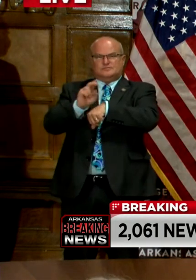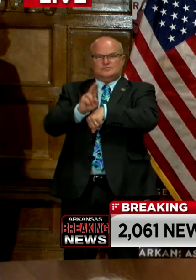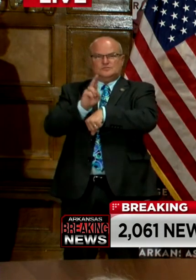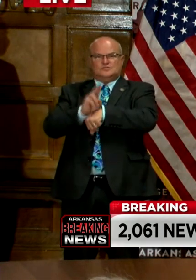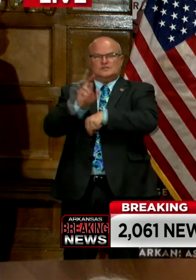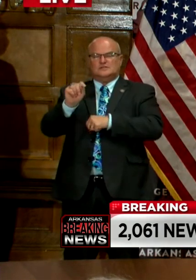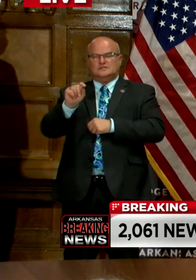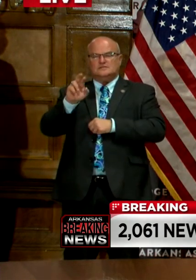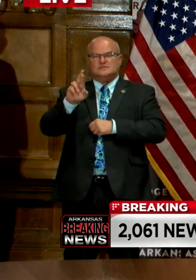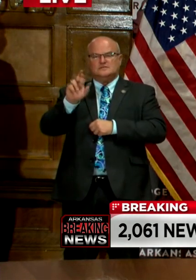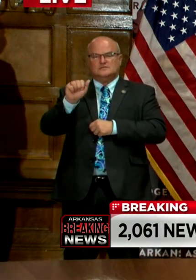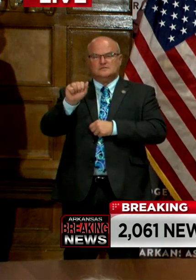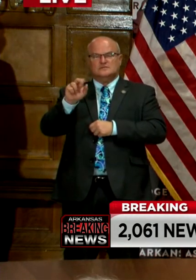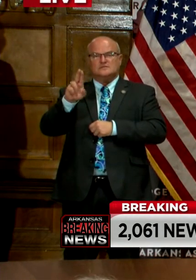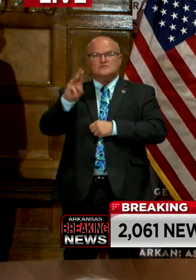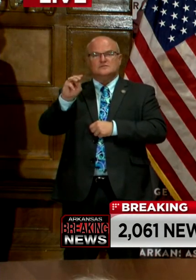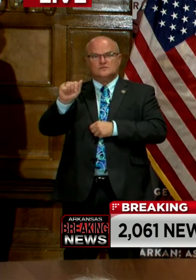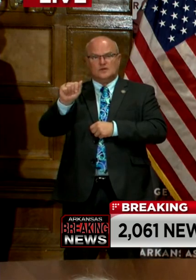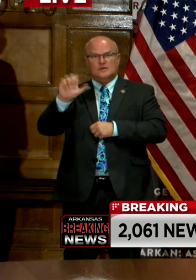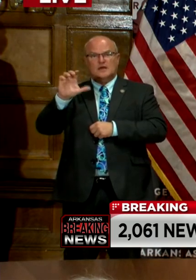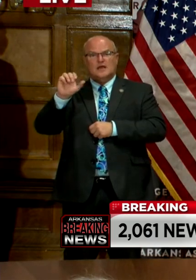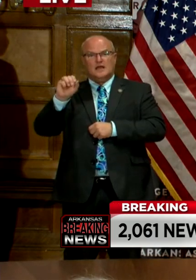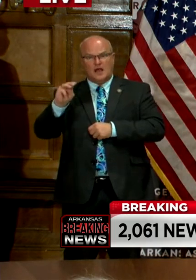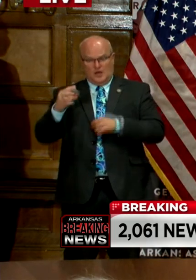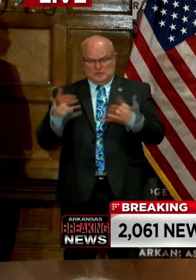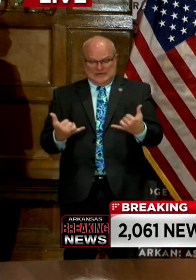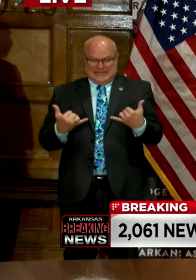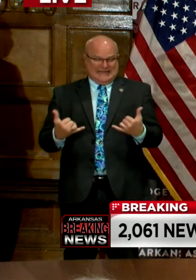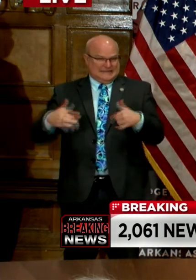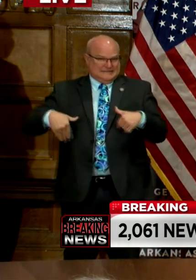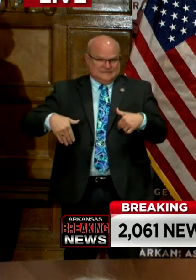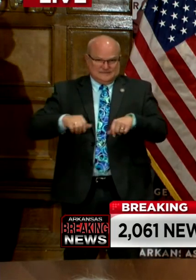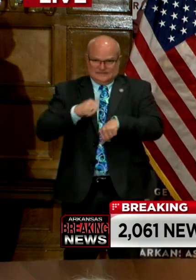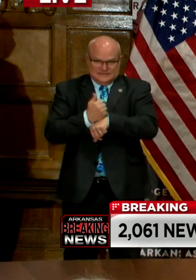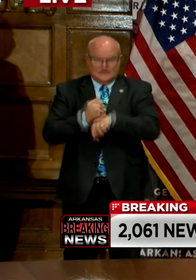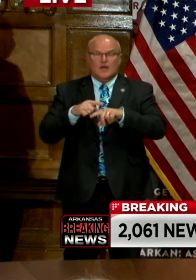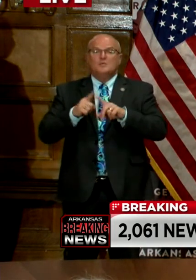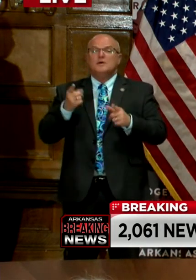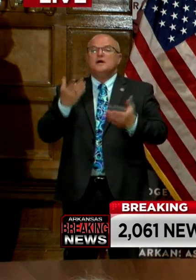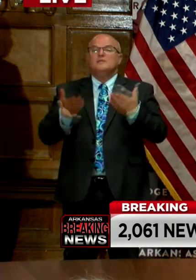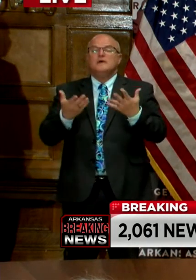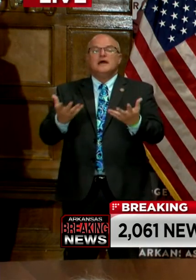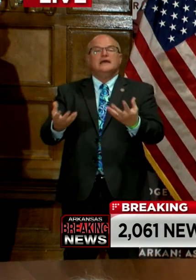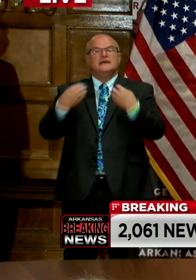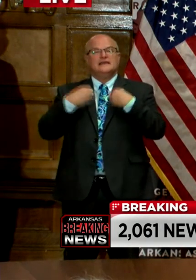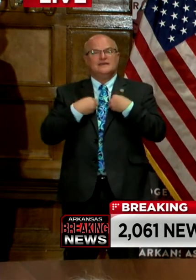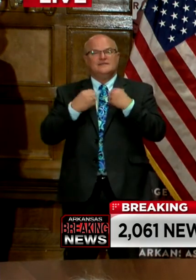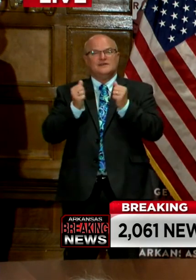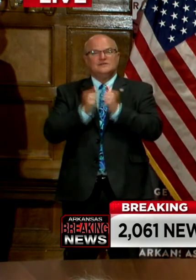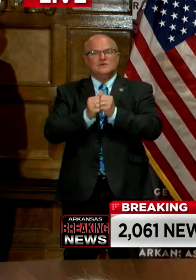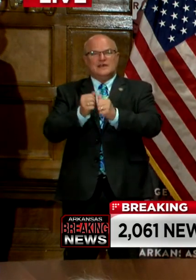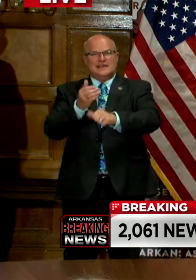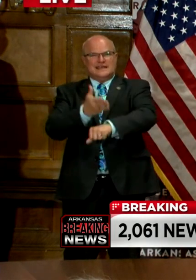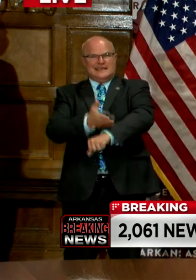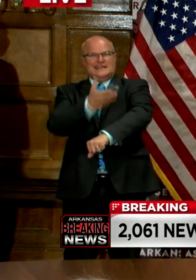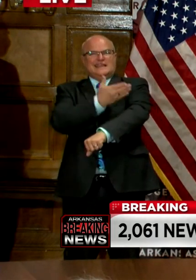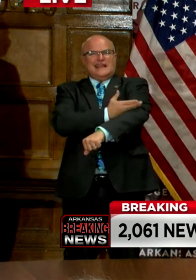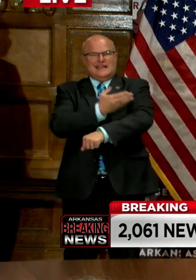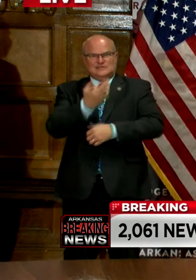US IN MANAGING HEALTHCARE RESOURCES ACROSS THE STATE. WE'VE NOT IMPLEMENTED THE UTILIZATION OF TRAUMA COM YET